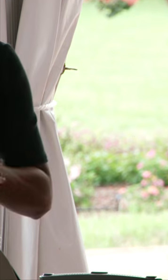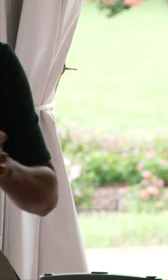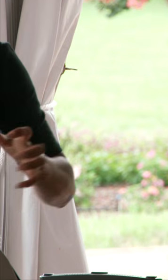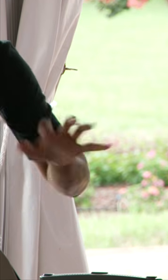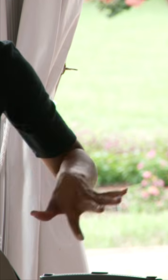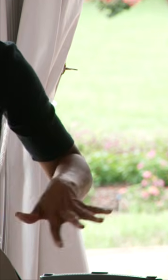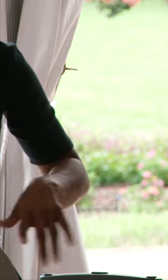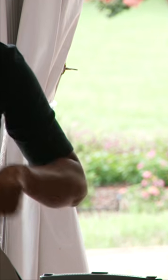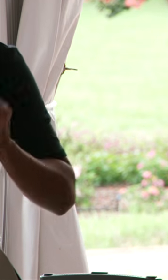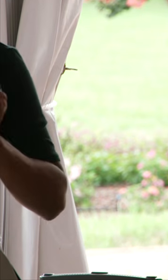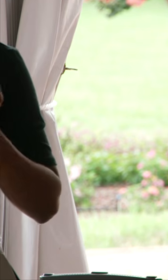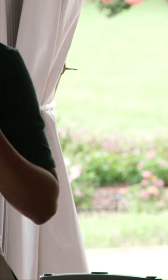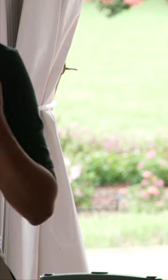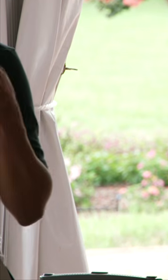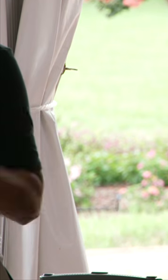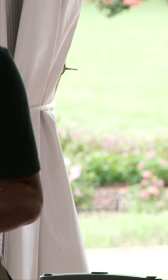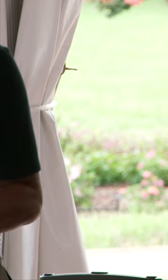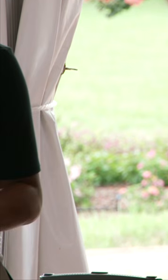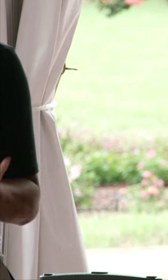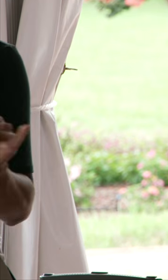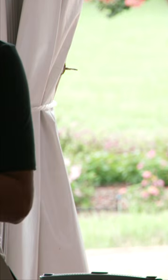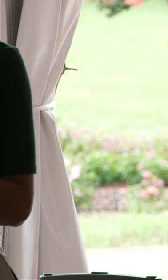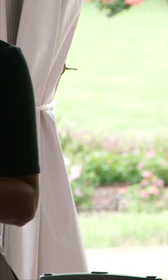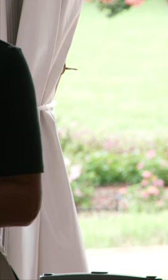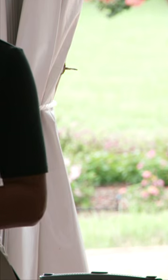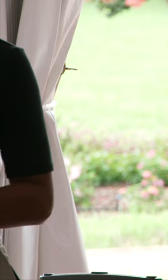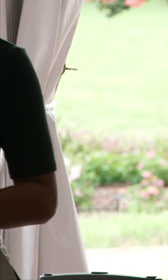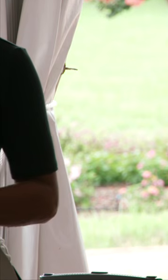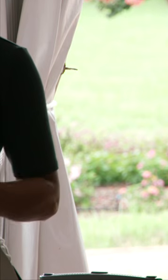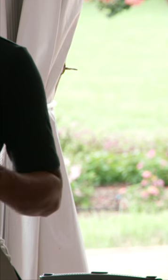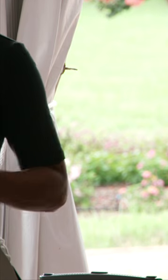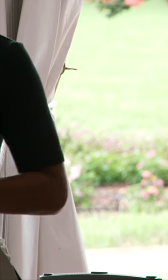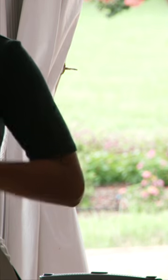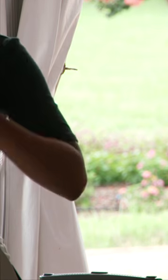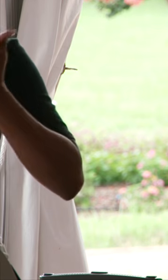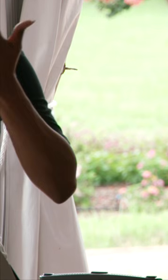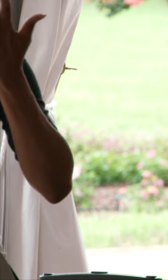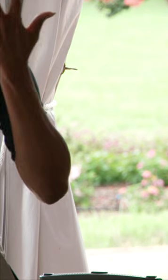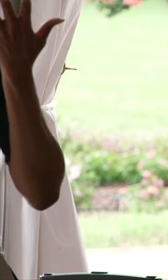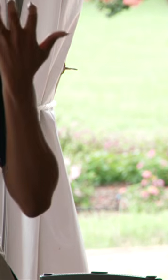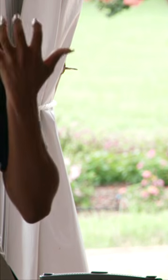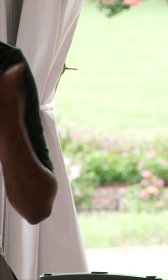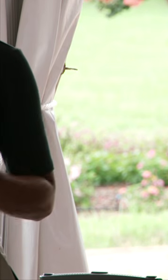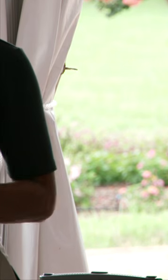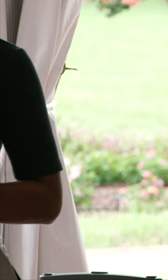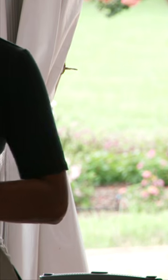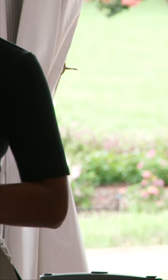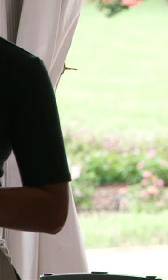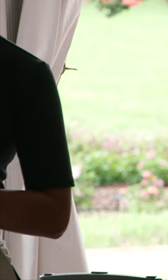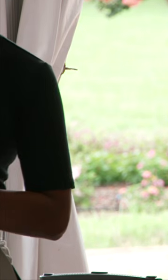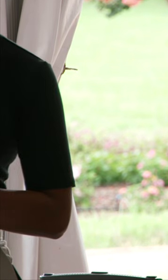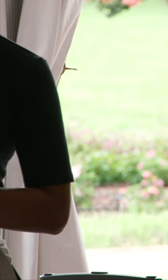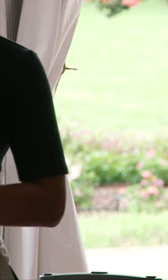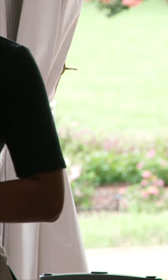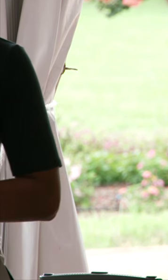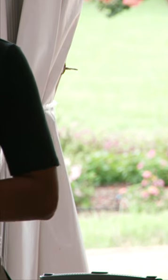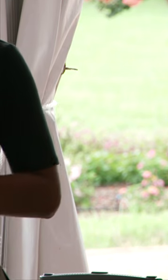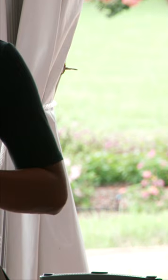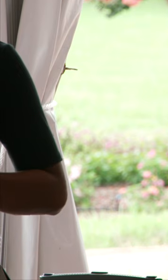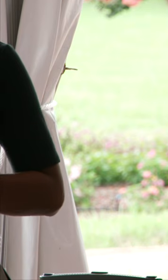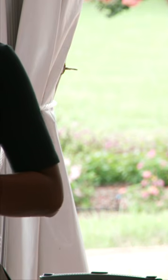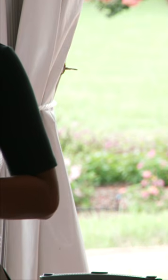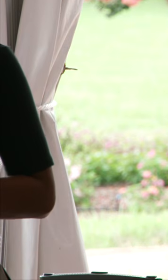learned what had been done to these much-loved men, our fathers, our grandfathers, our uncles,